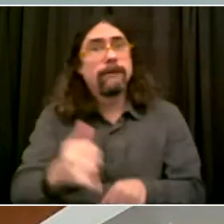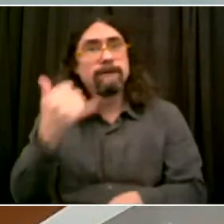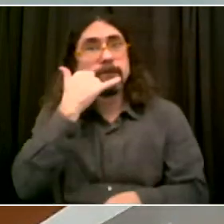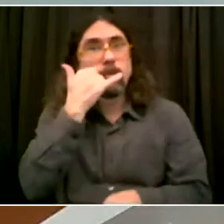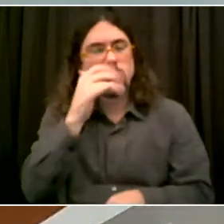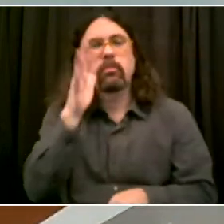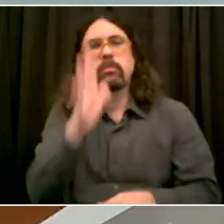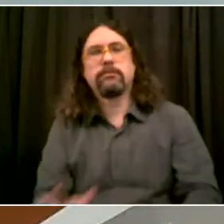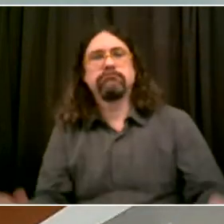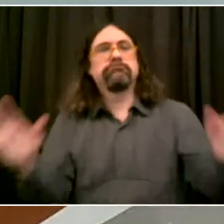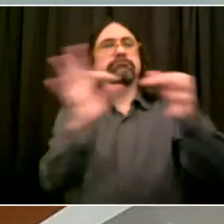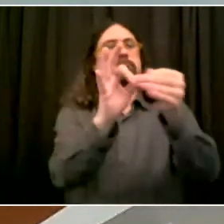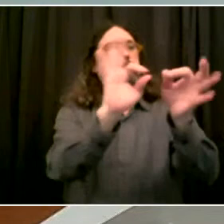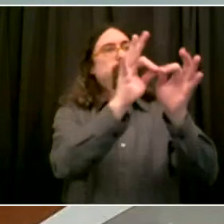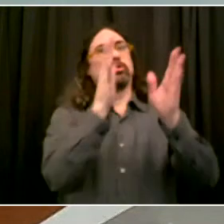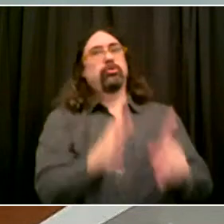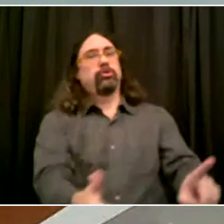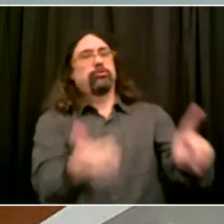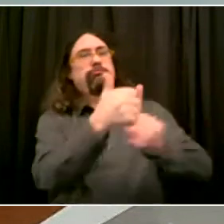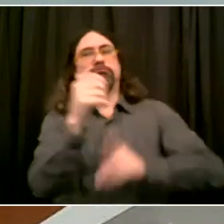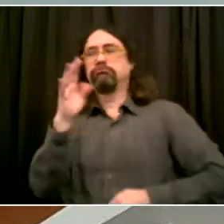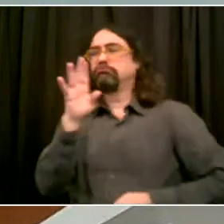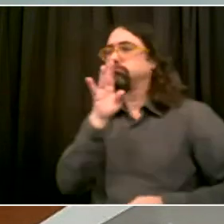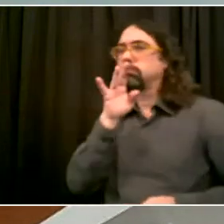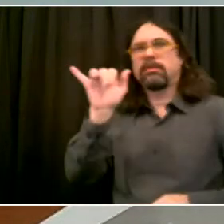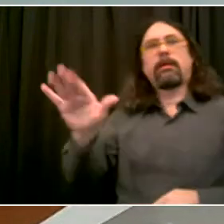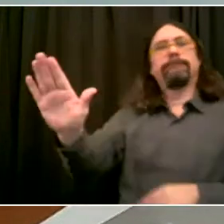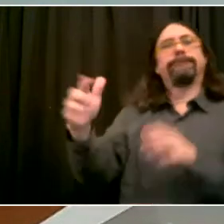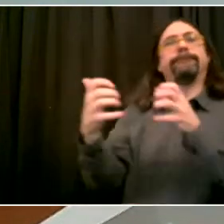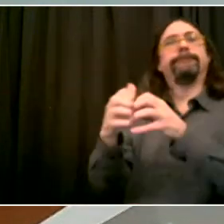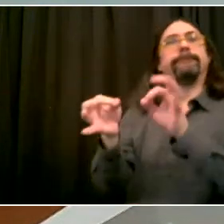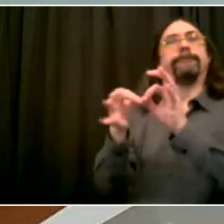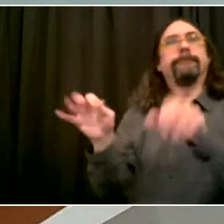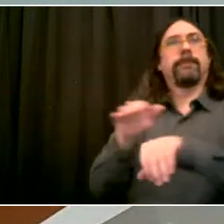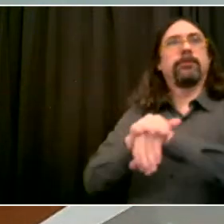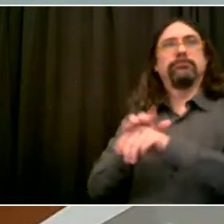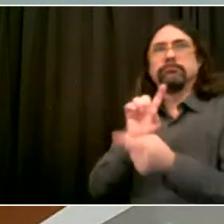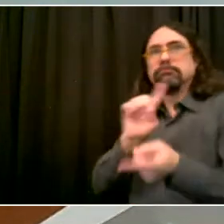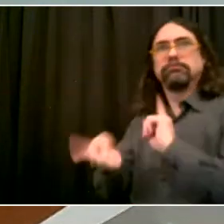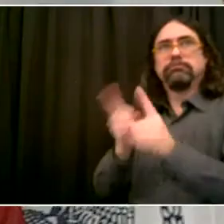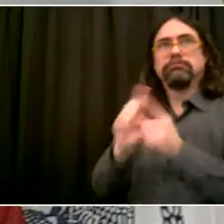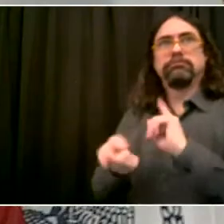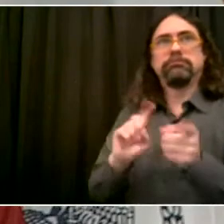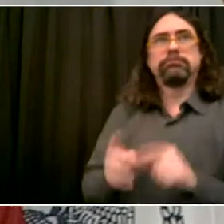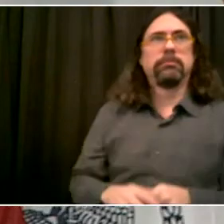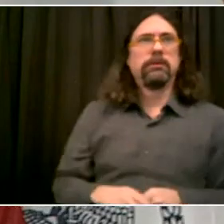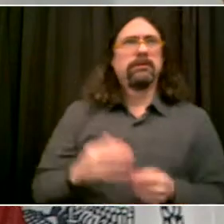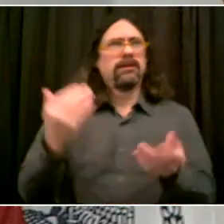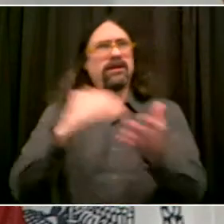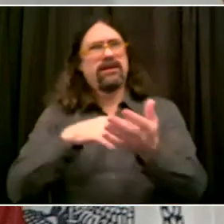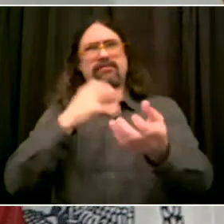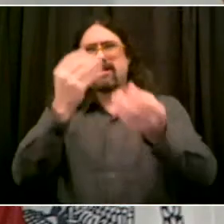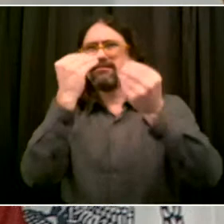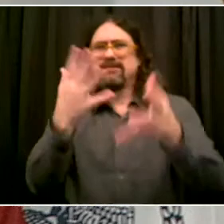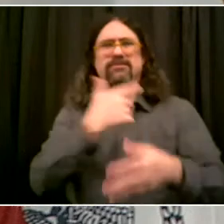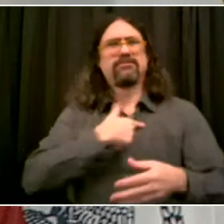GO, SOMEBODY CAN HELP YOU TO REGISTER